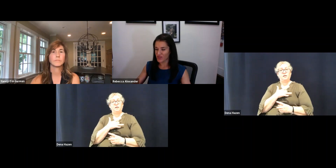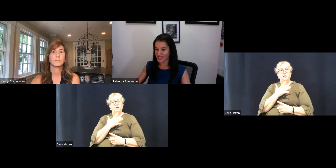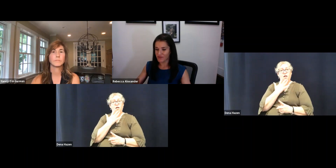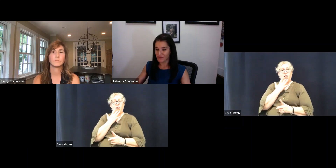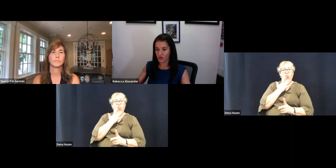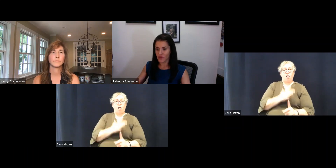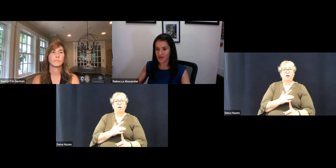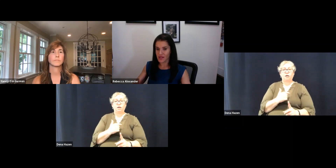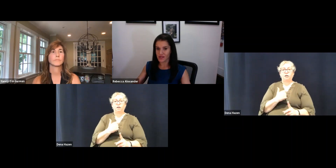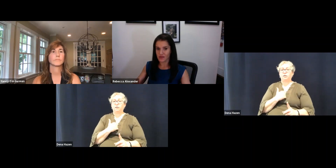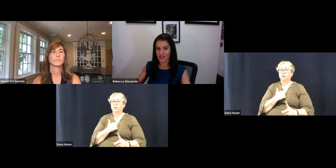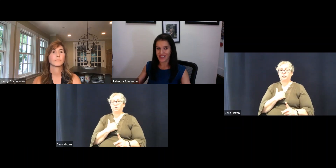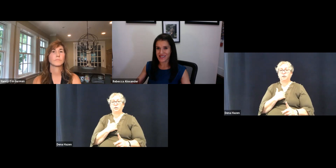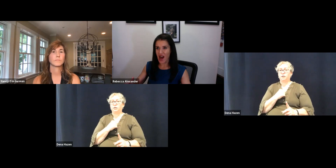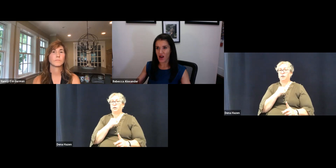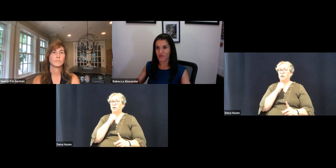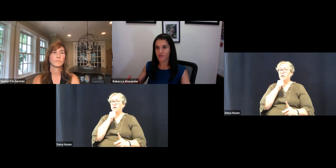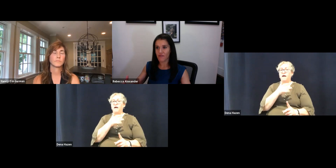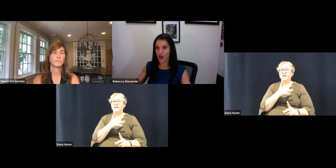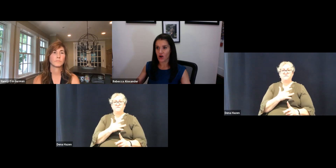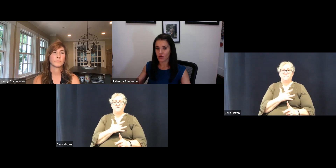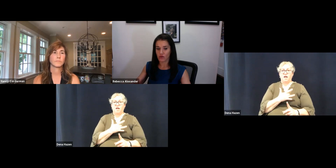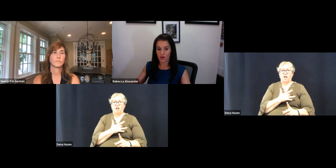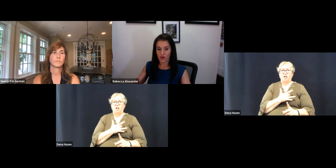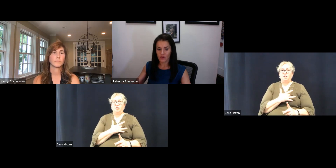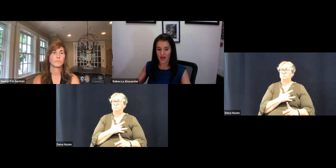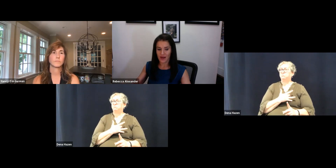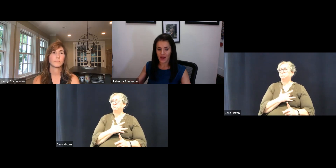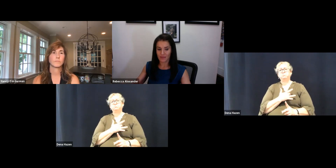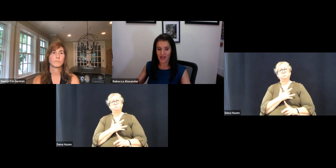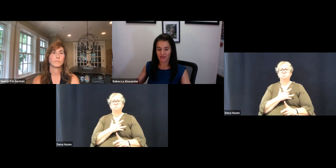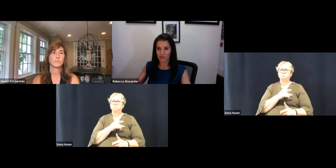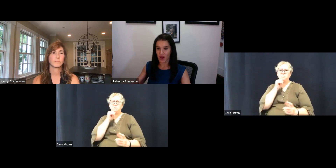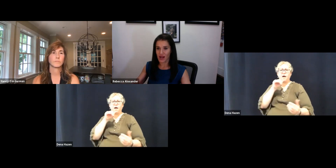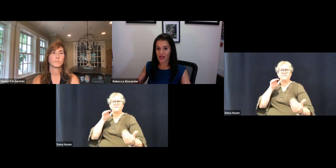really felt that sense of that it's not fair that I'm deafblind.